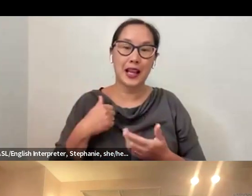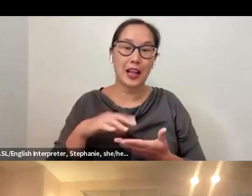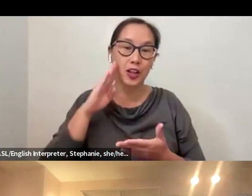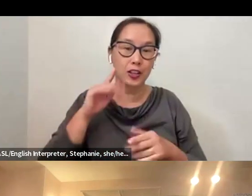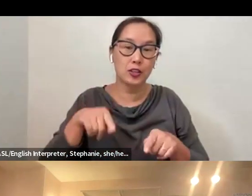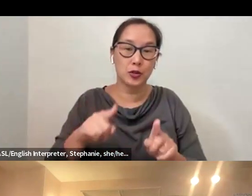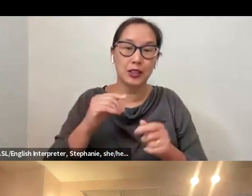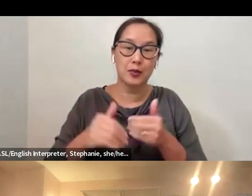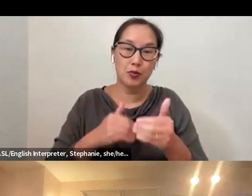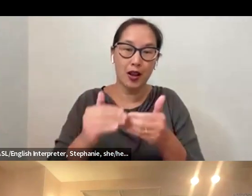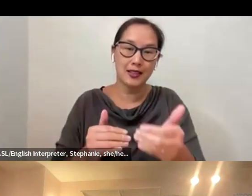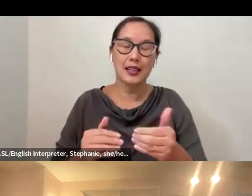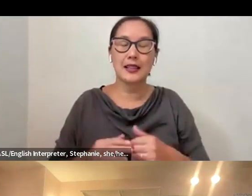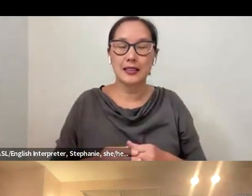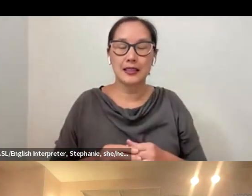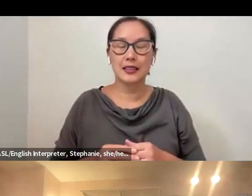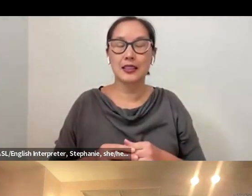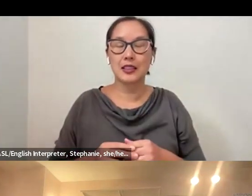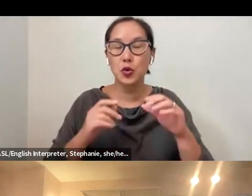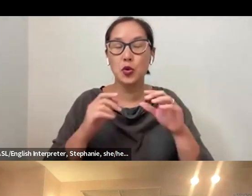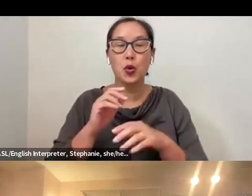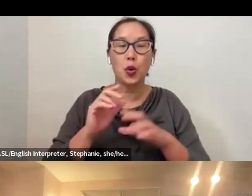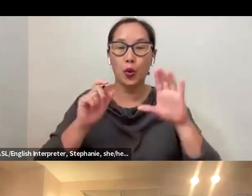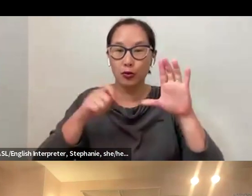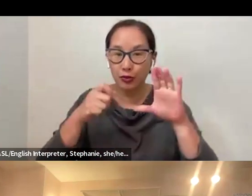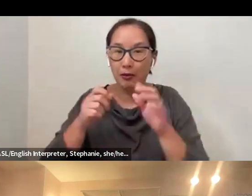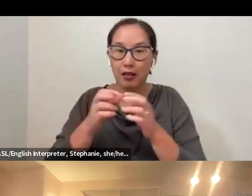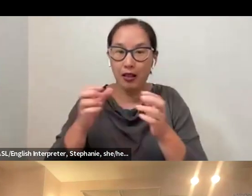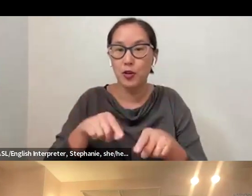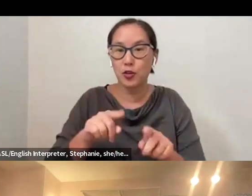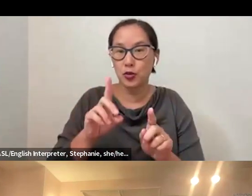up filming a lot more in documentary than what ends up in the film.